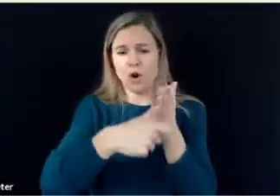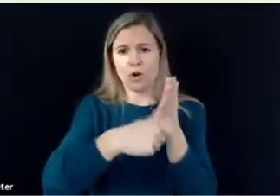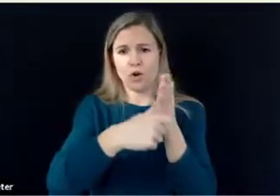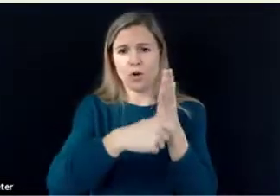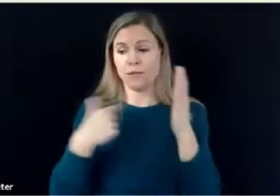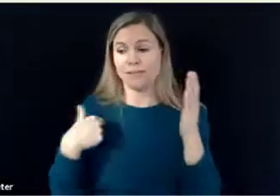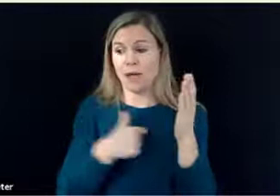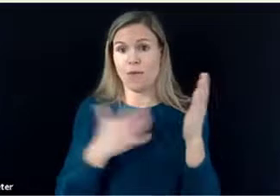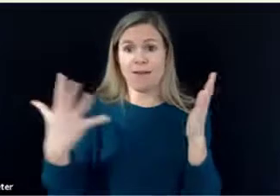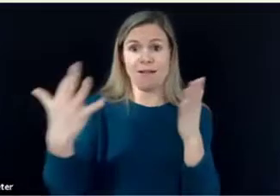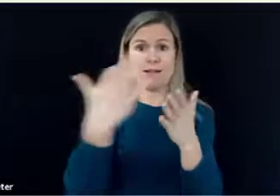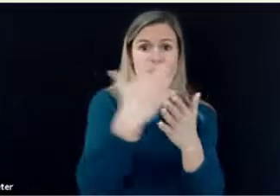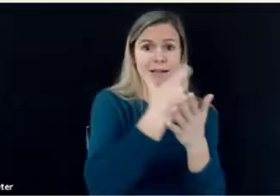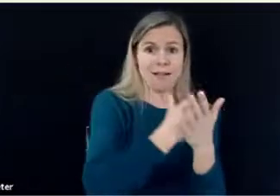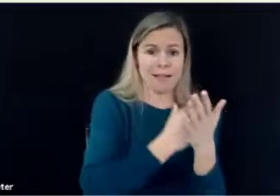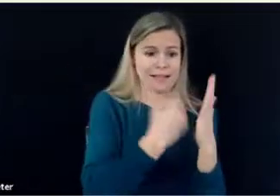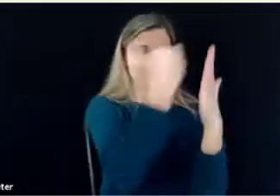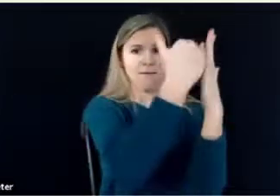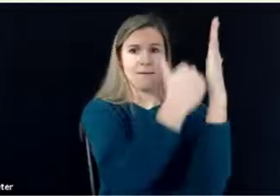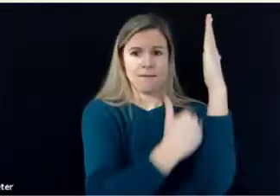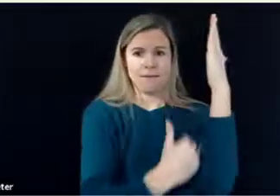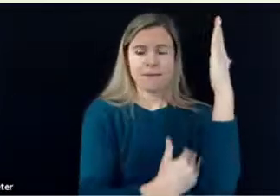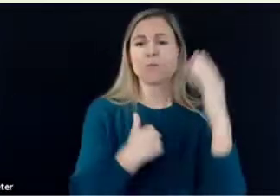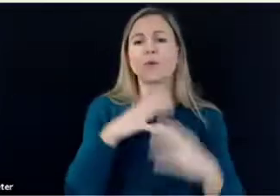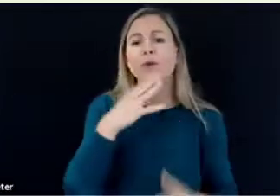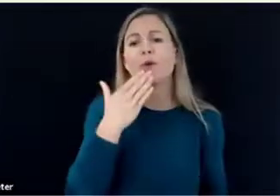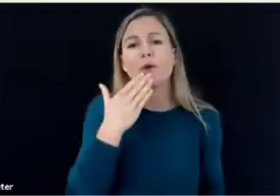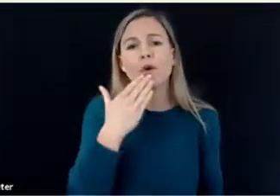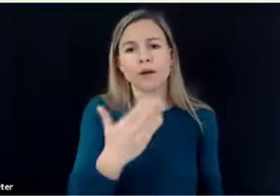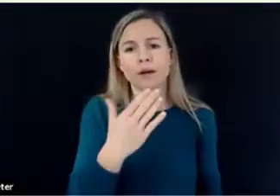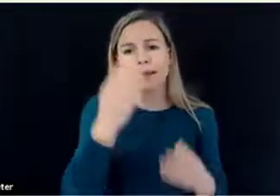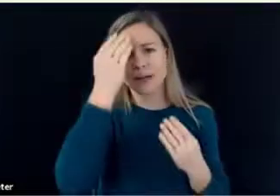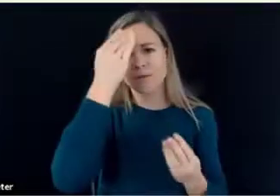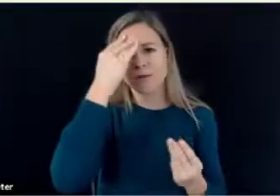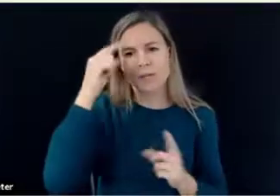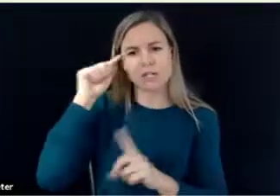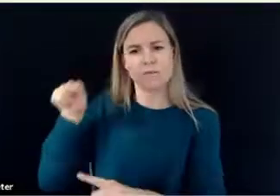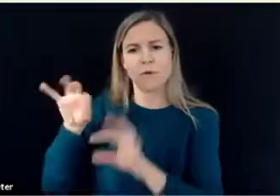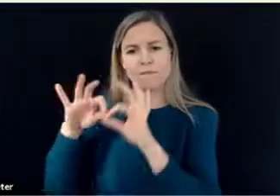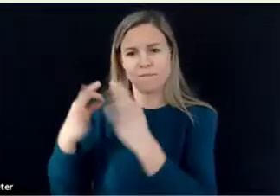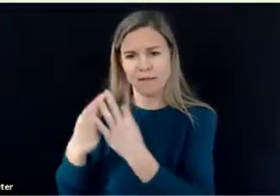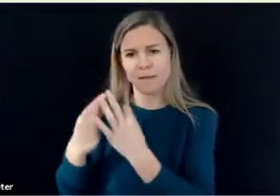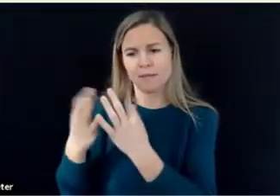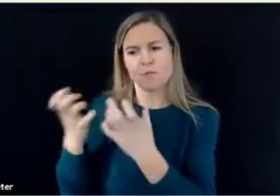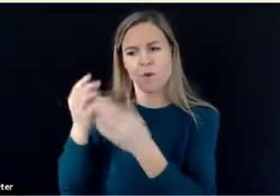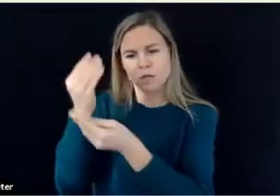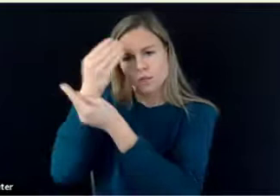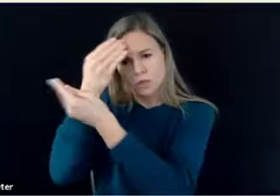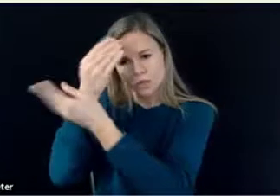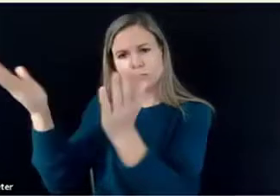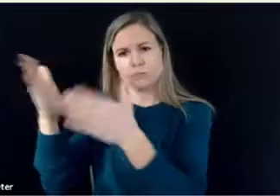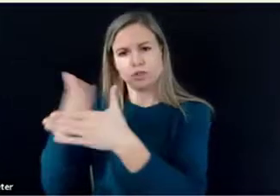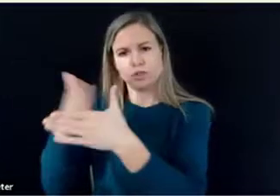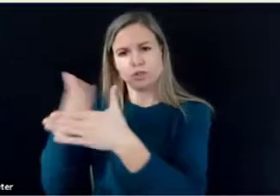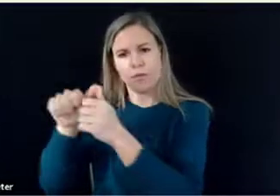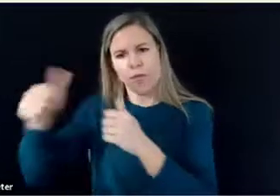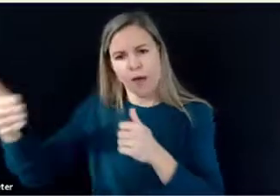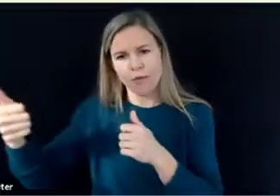that are all good pieces of information for families to share. These are peer-reviewed pieces